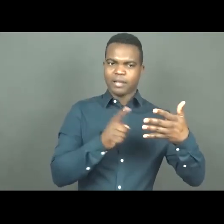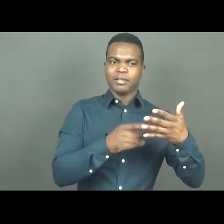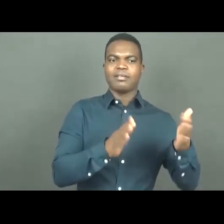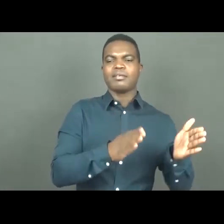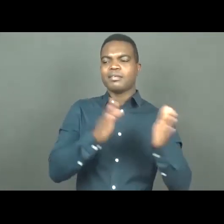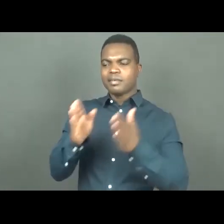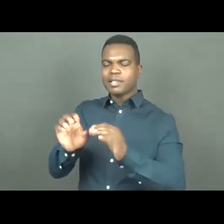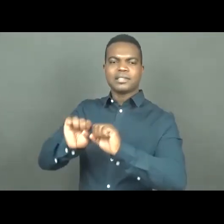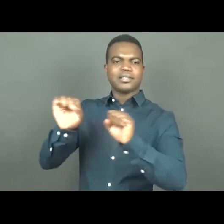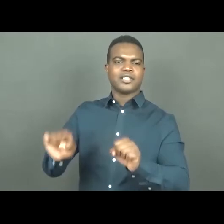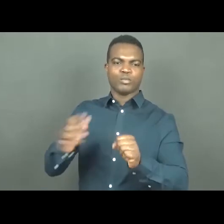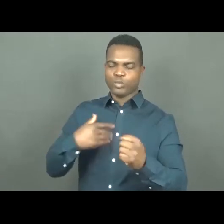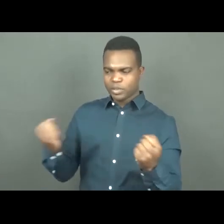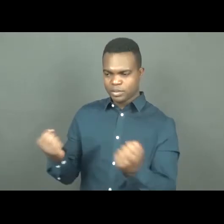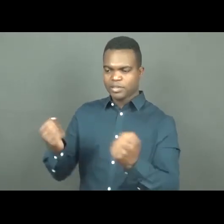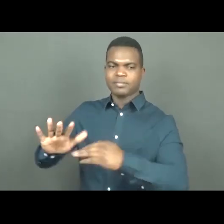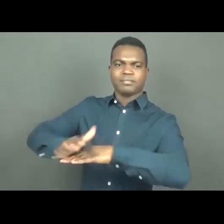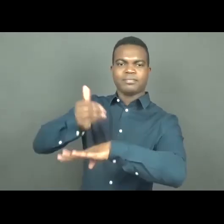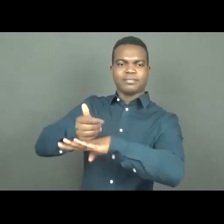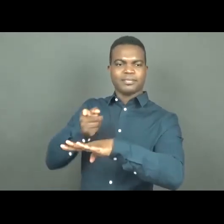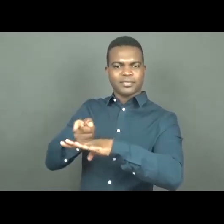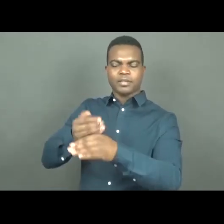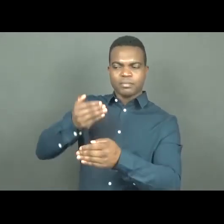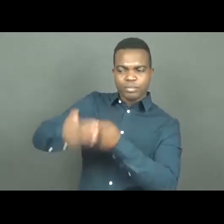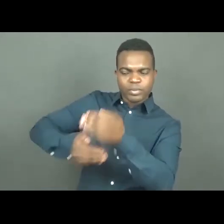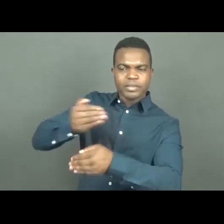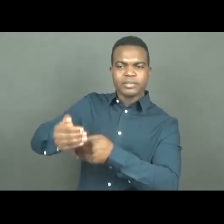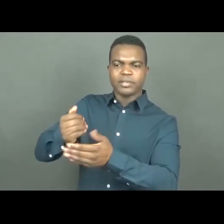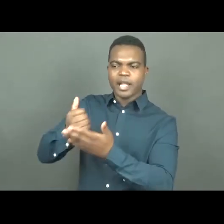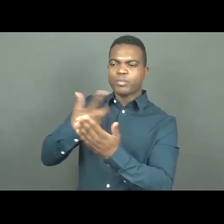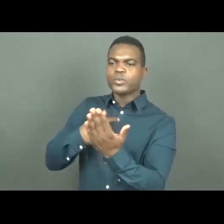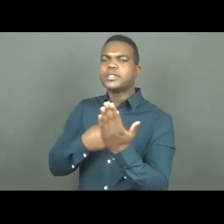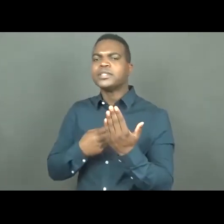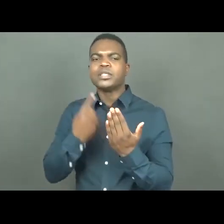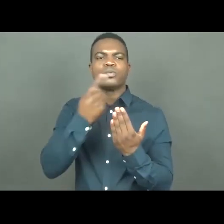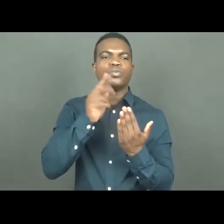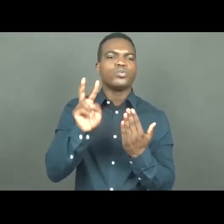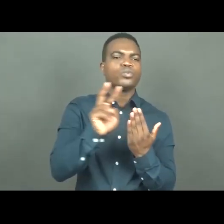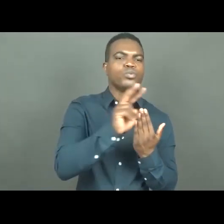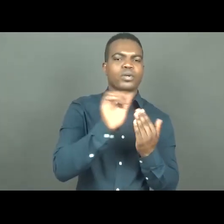disability allowance. So, it's new for us in the Pacific. There are many more countries who are